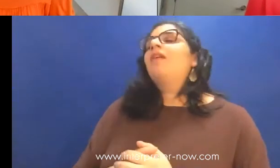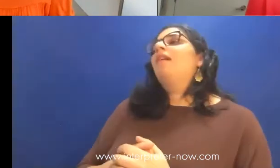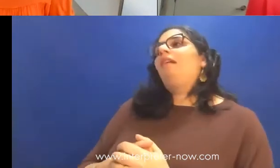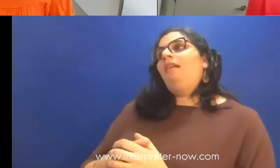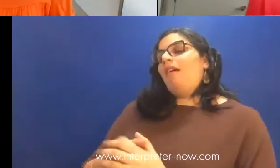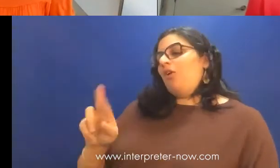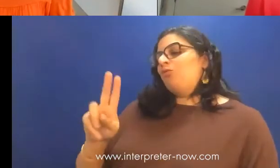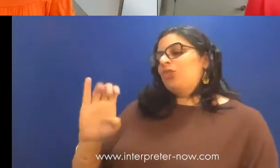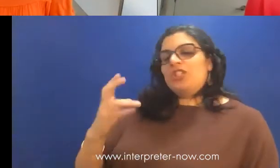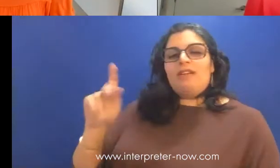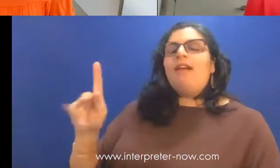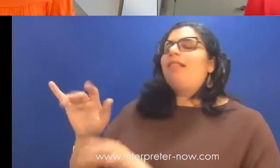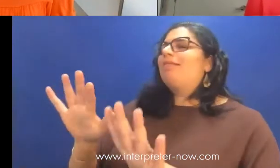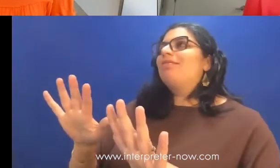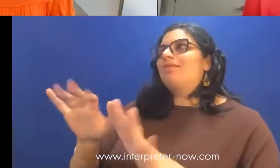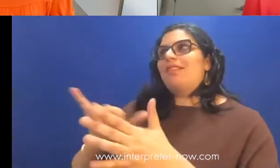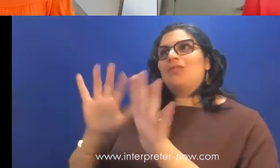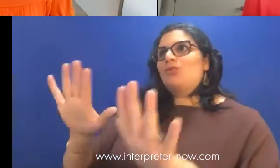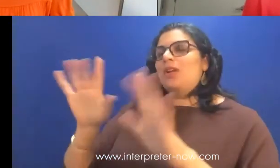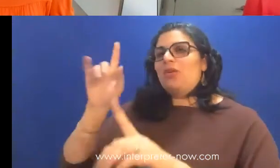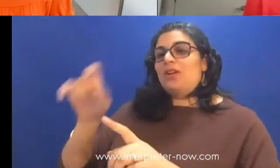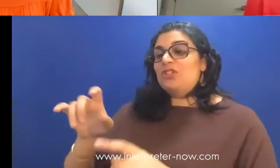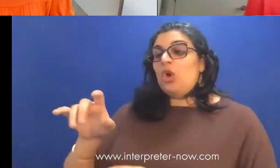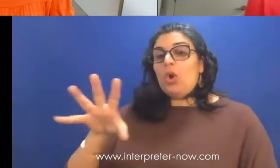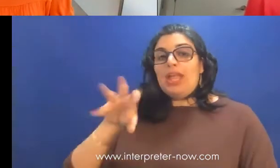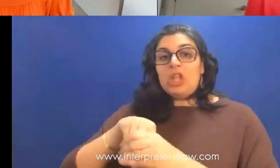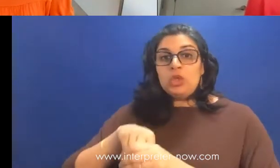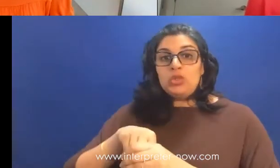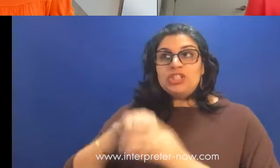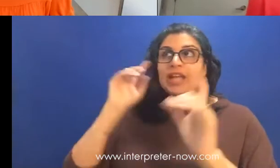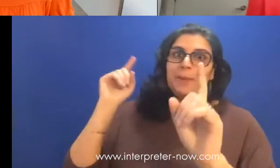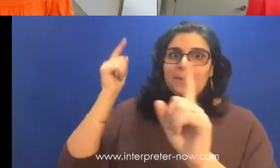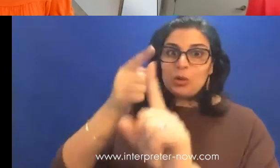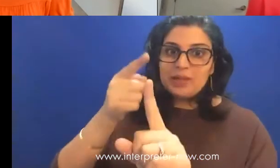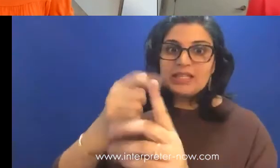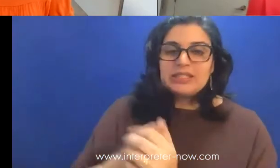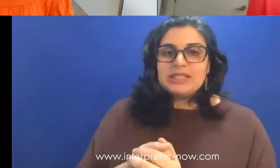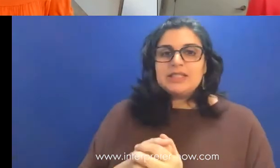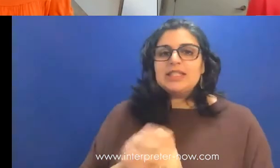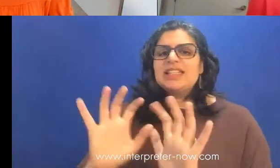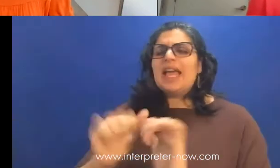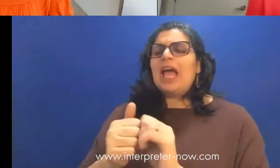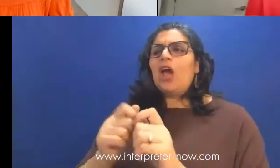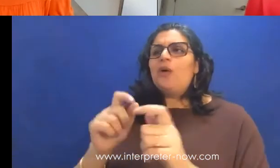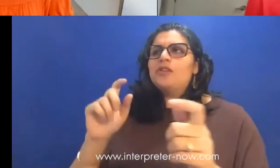So, Inclusion on Purpose is a book about how to create a more inclusive, equitable workplace